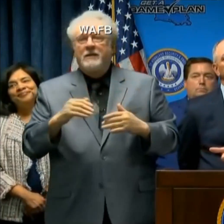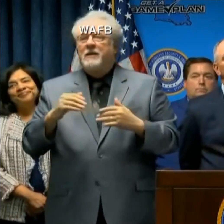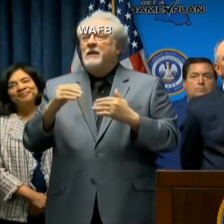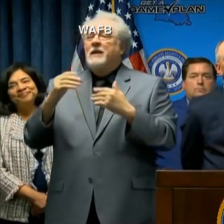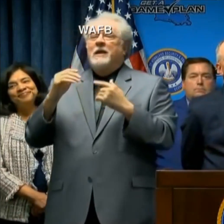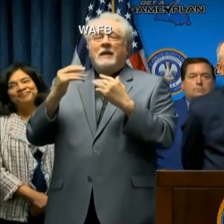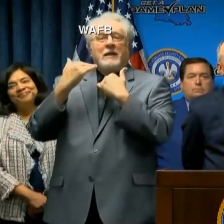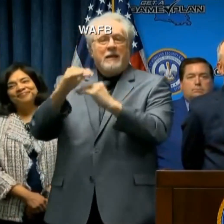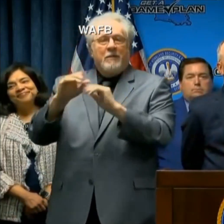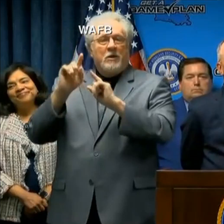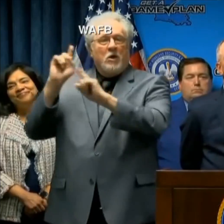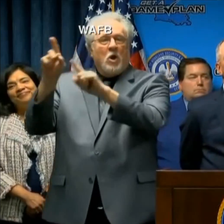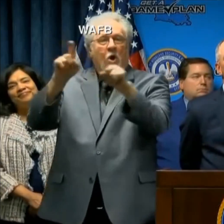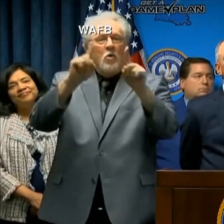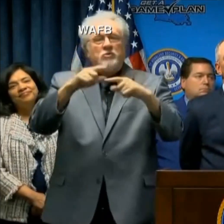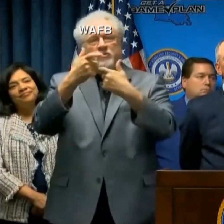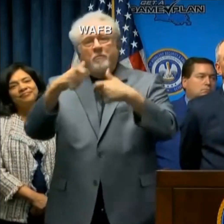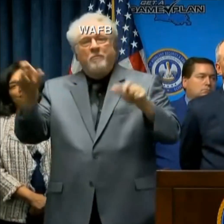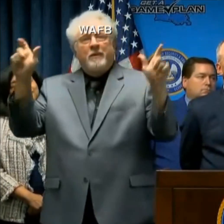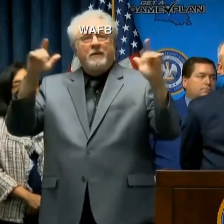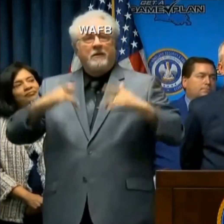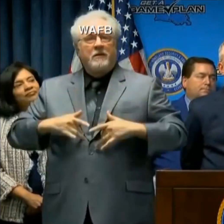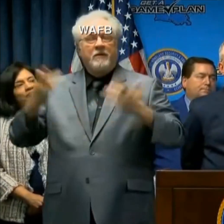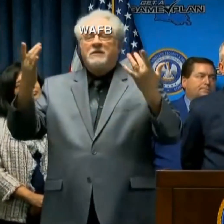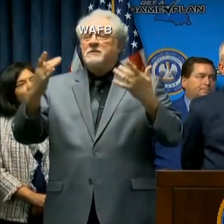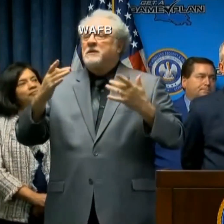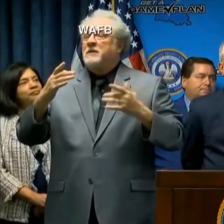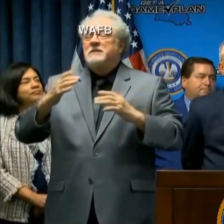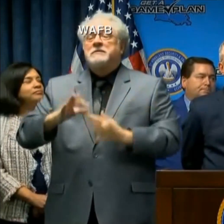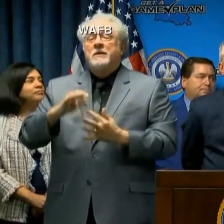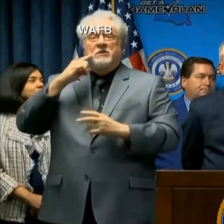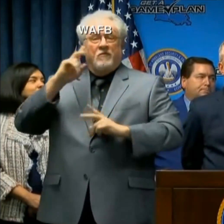events especially for older adults and individuals who have chronic infections